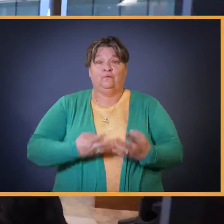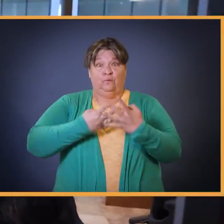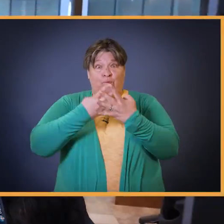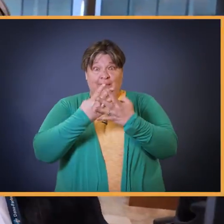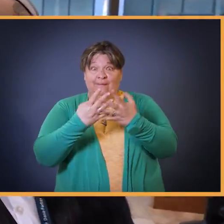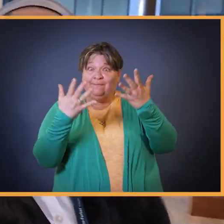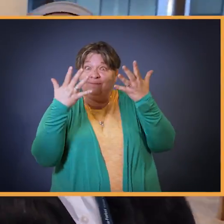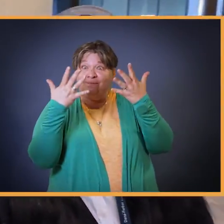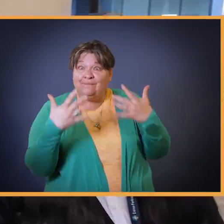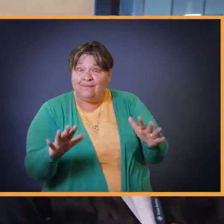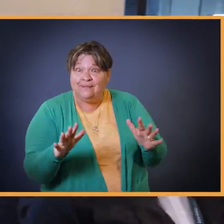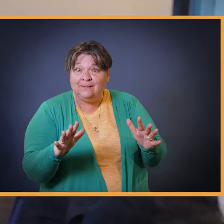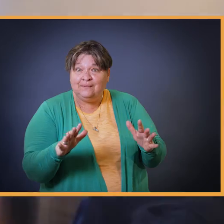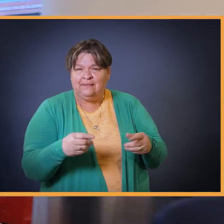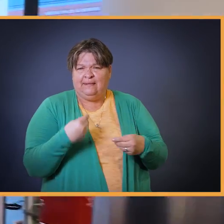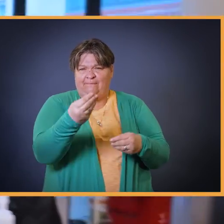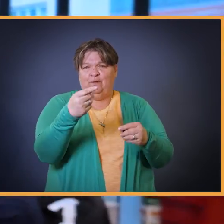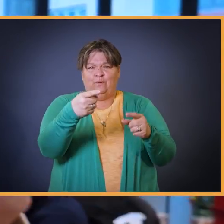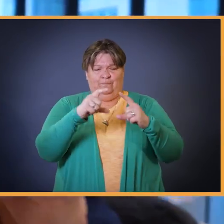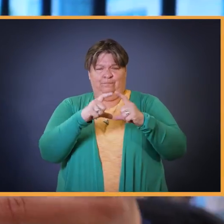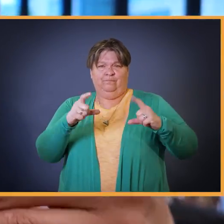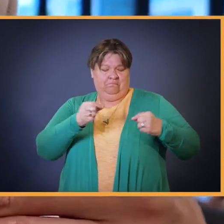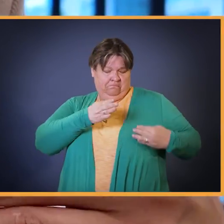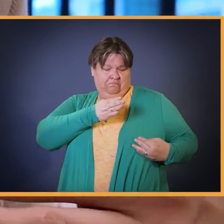After screening, you will get a sticker to wear.